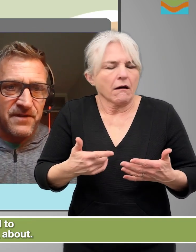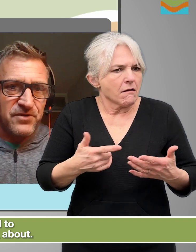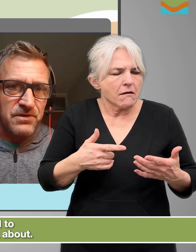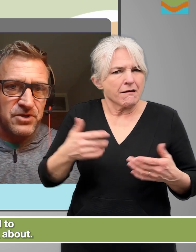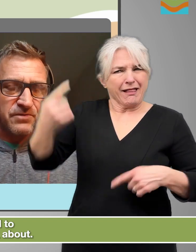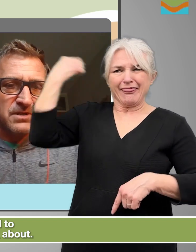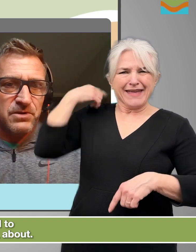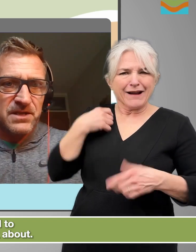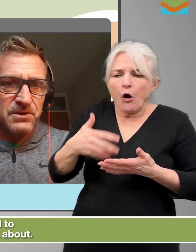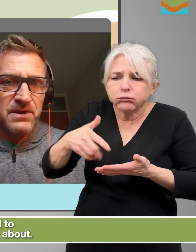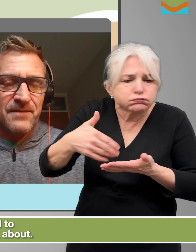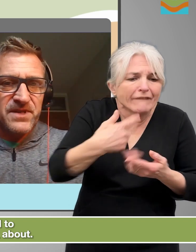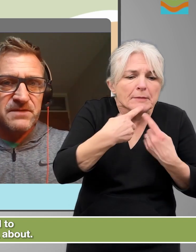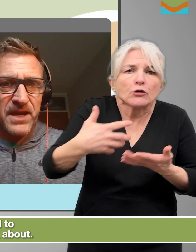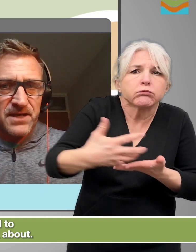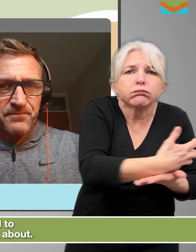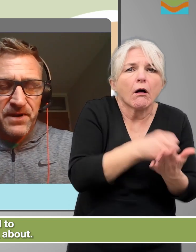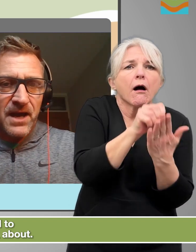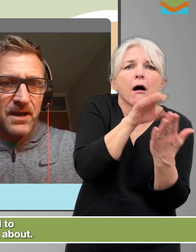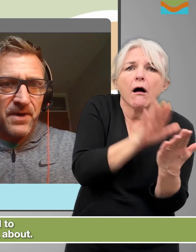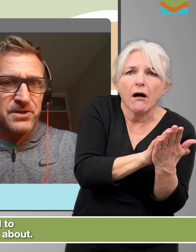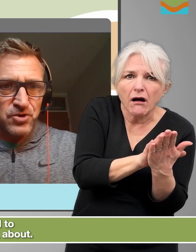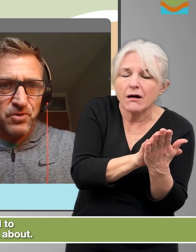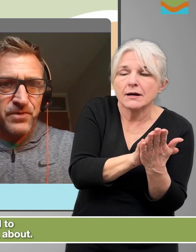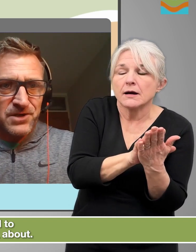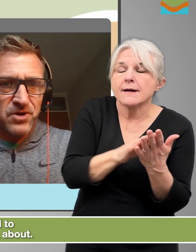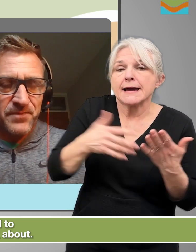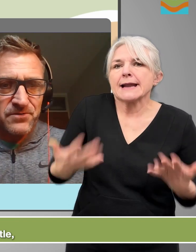infrastructure. We do need to speed up and do what we talk about.